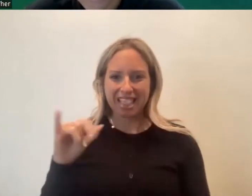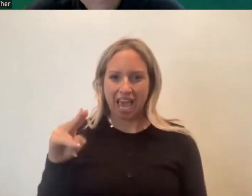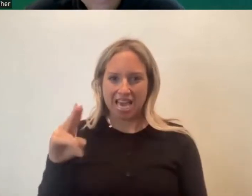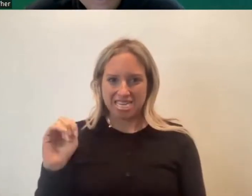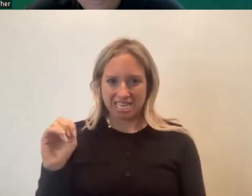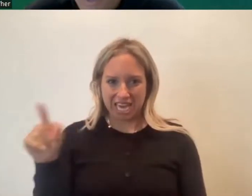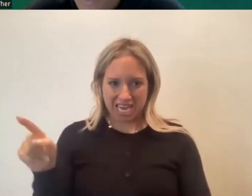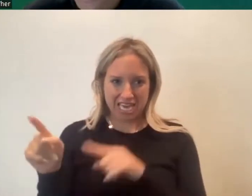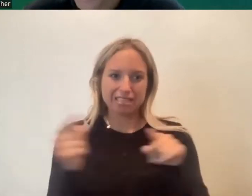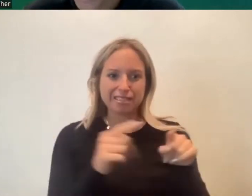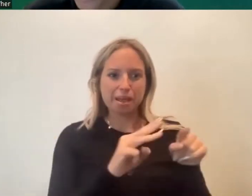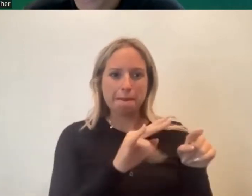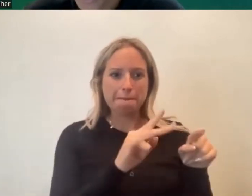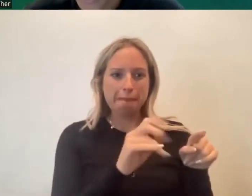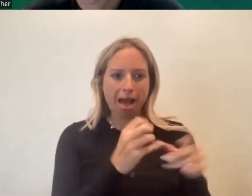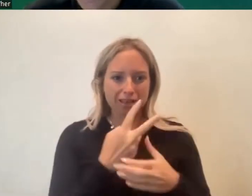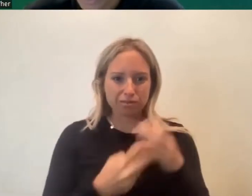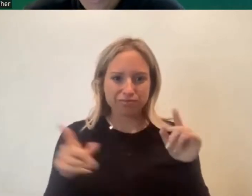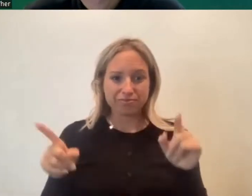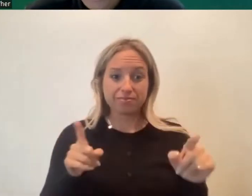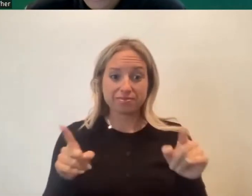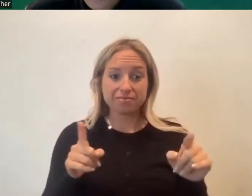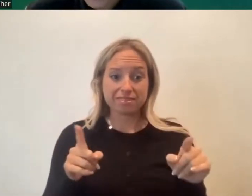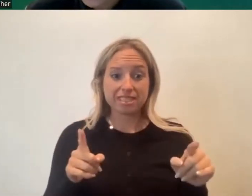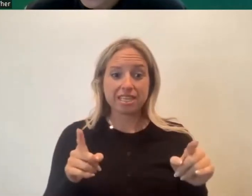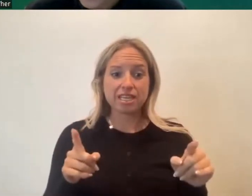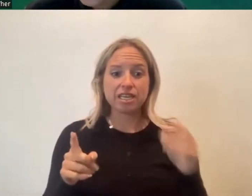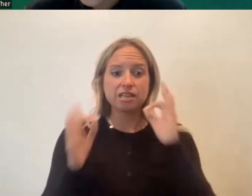So I suppose we should get right into it.